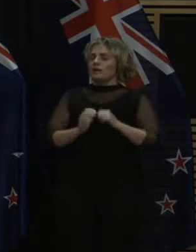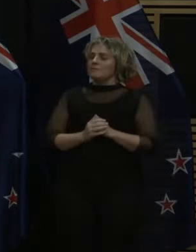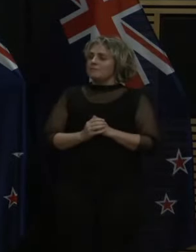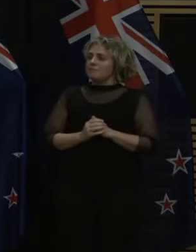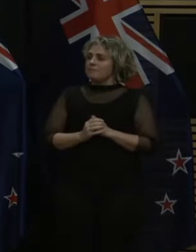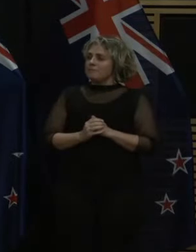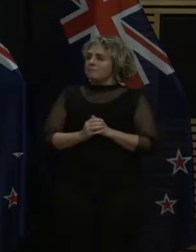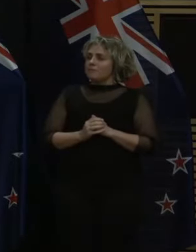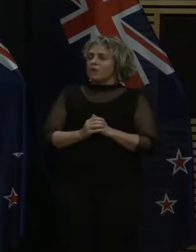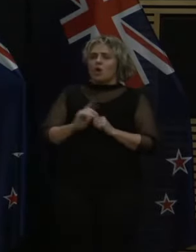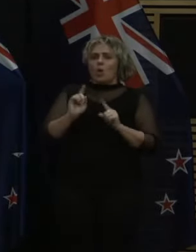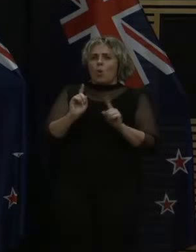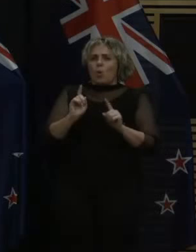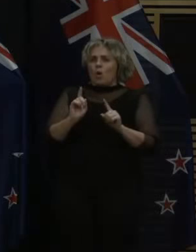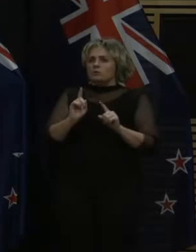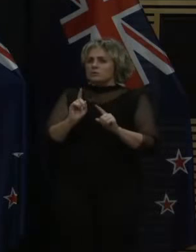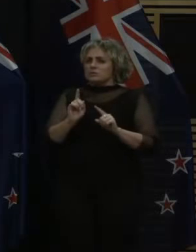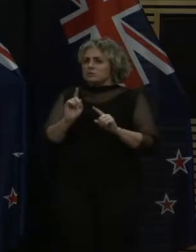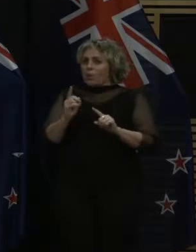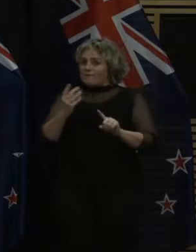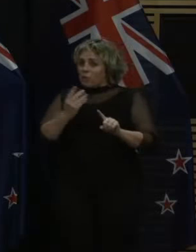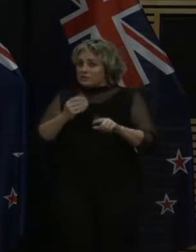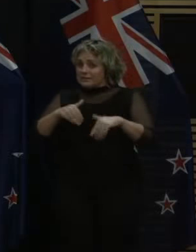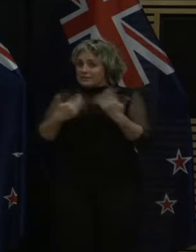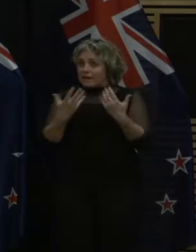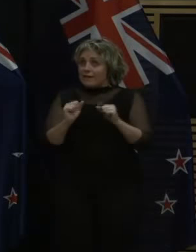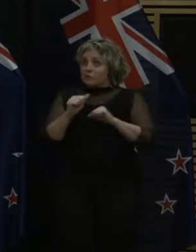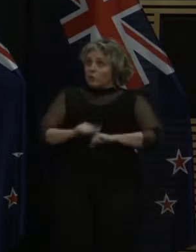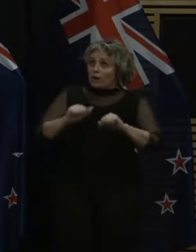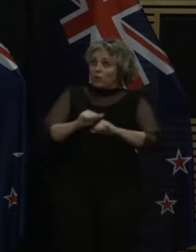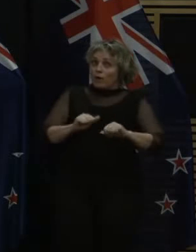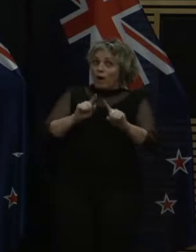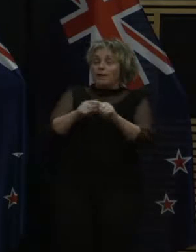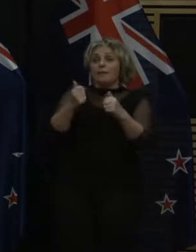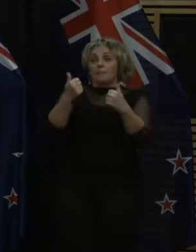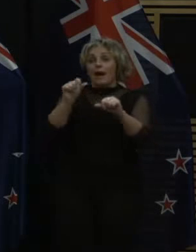The general advice as it takes about two weeks after your second dose for immunity